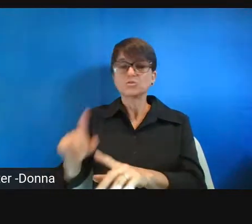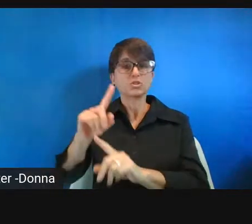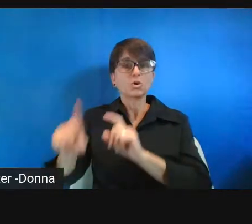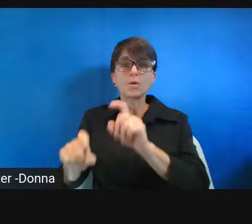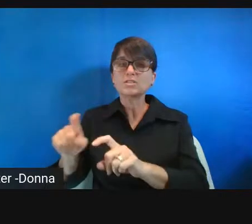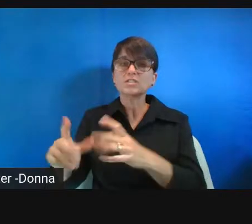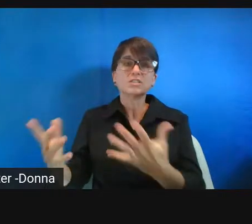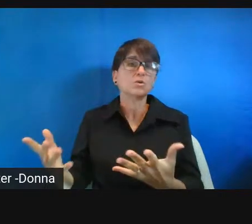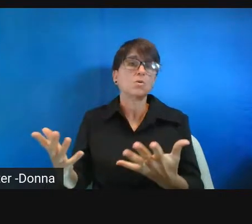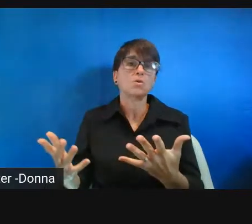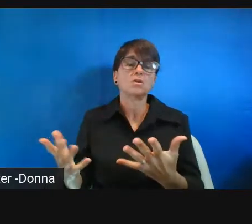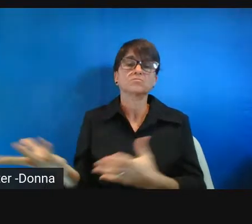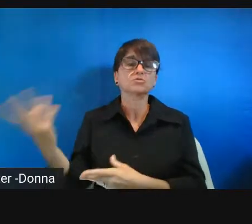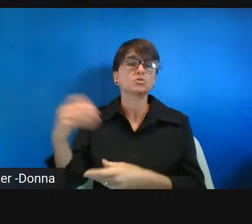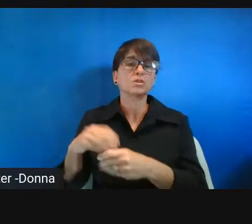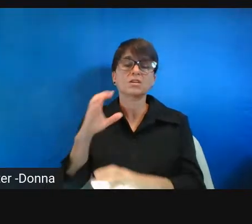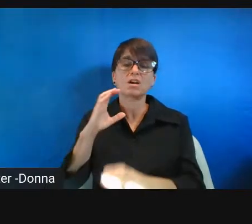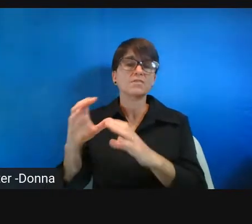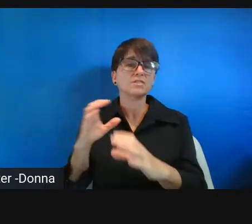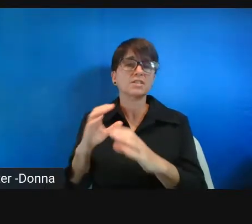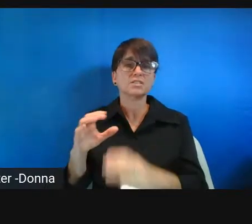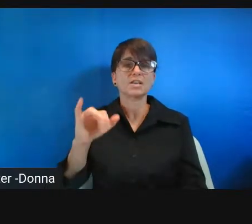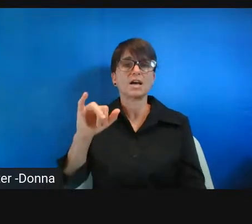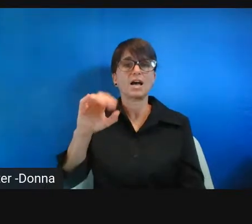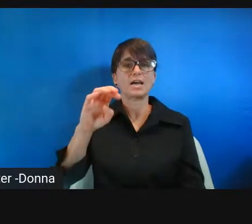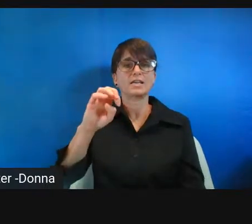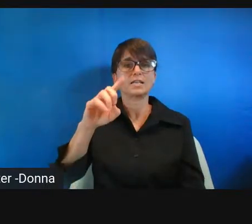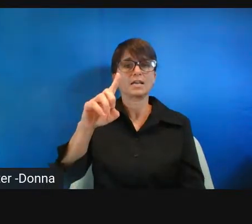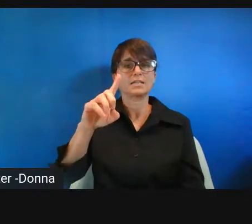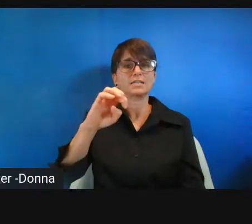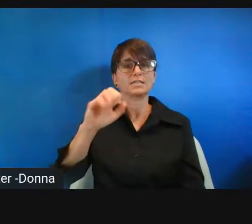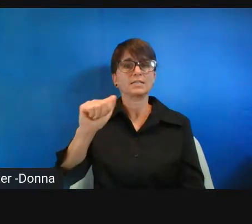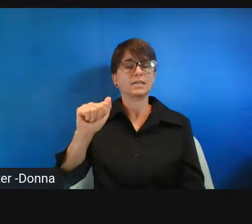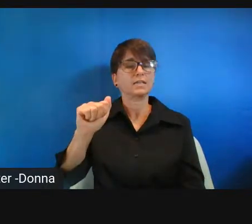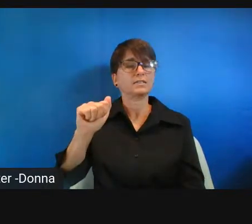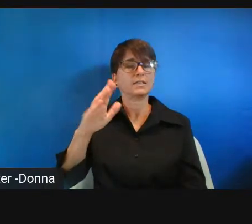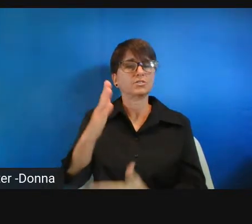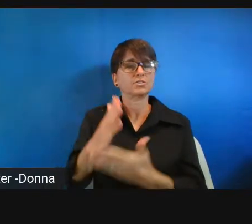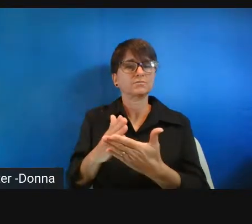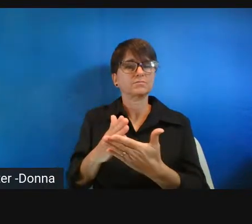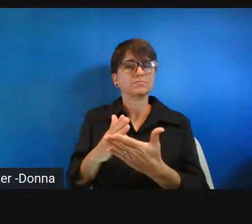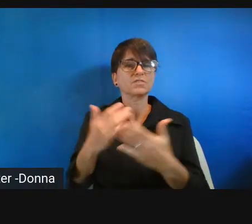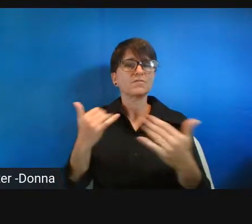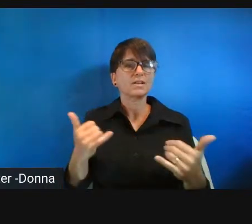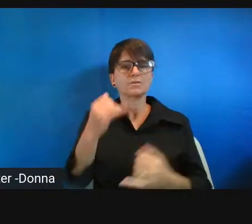Slido which is the section just below the video you are watching now you can post your questions in the Q&A session or join